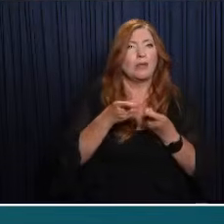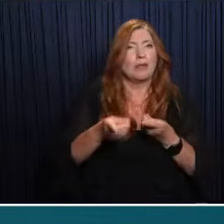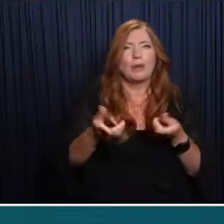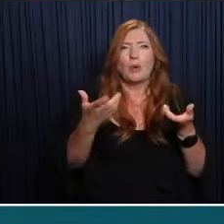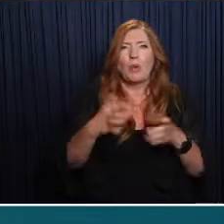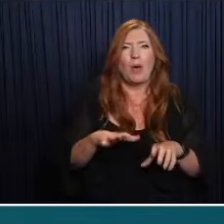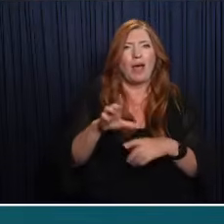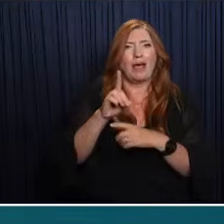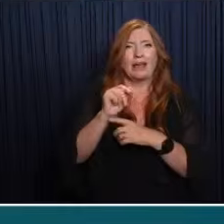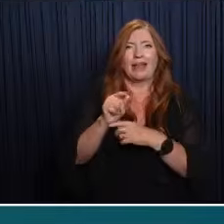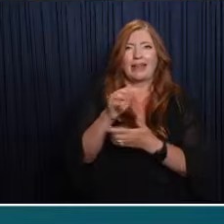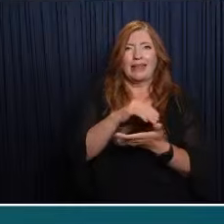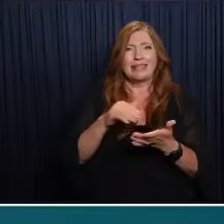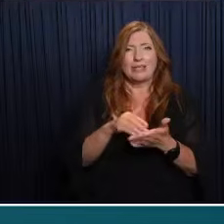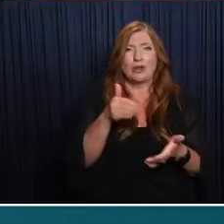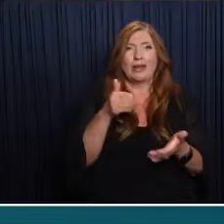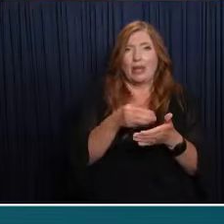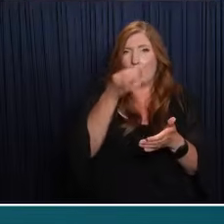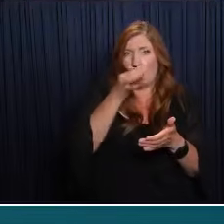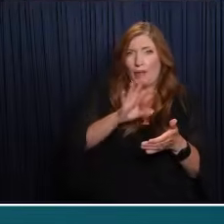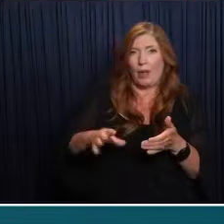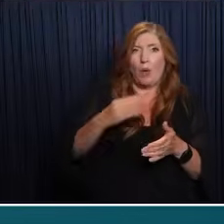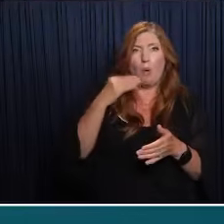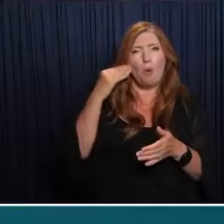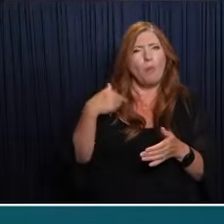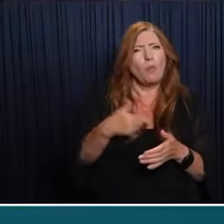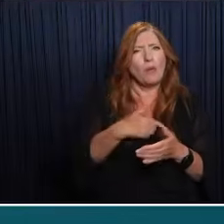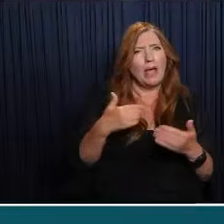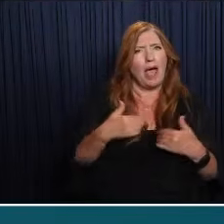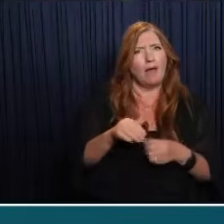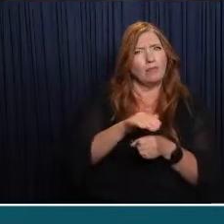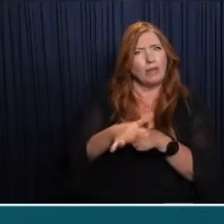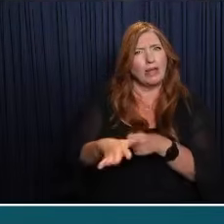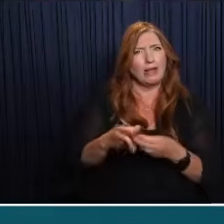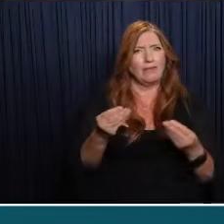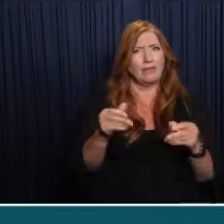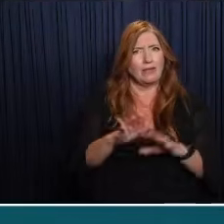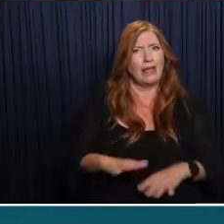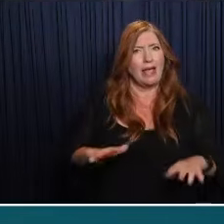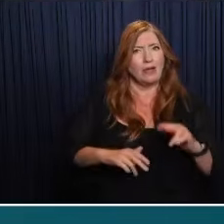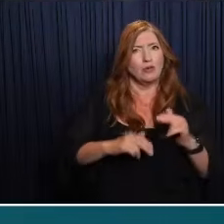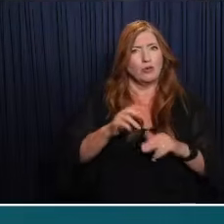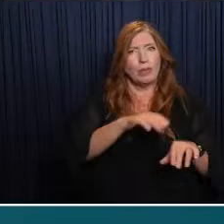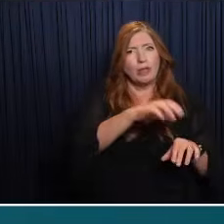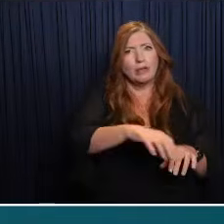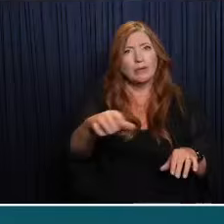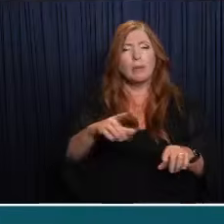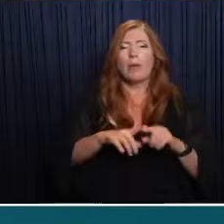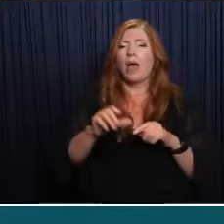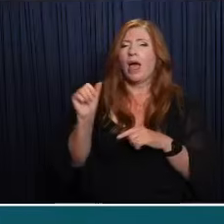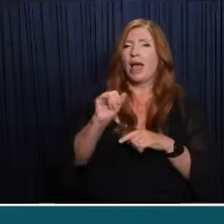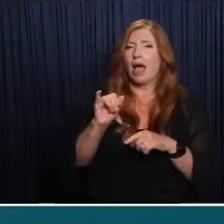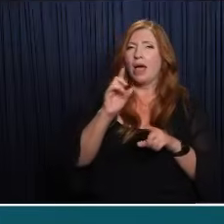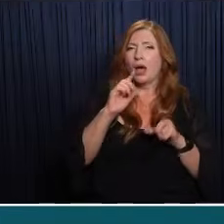I LIVE HERE AND REPRESENT IT FOR SIX YEARS. THE PEOPLE IN THIS DISTRICT DO NOT WANT DATA CENTERS NEXT TO